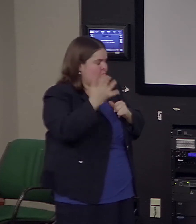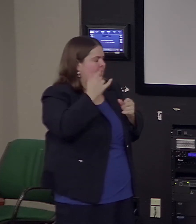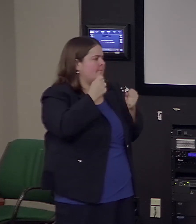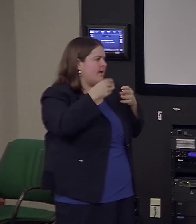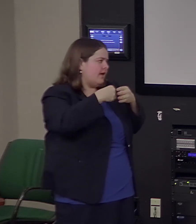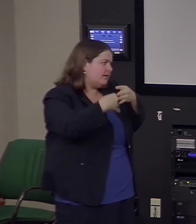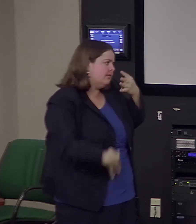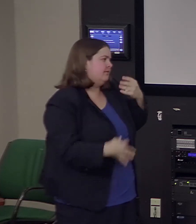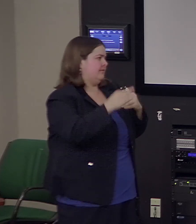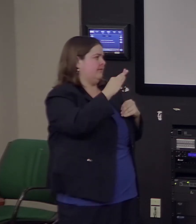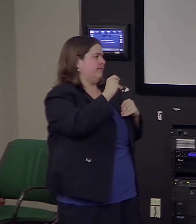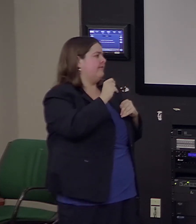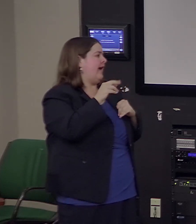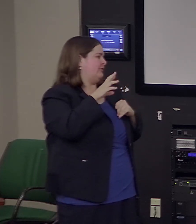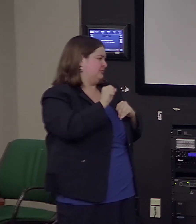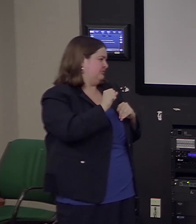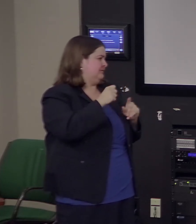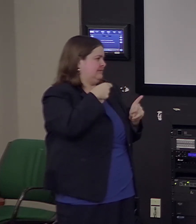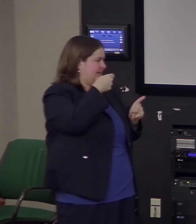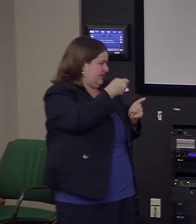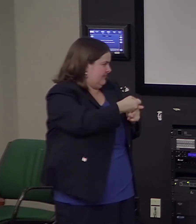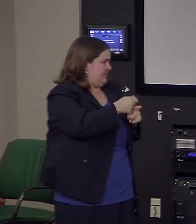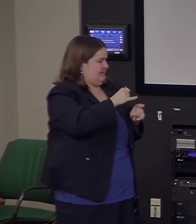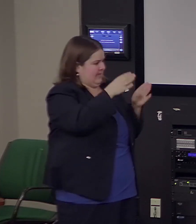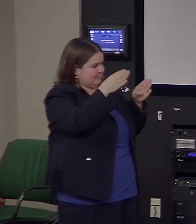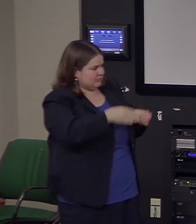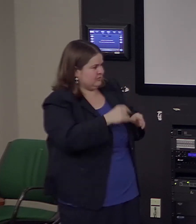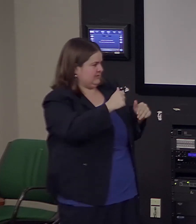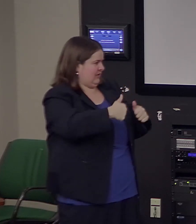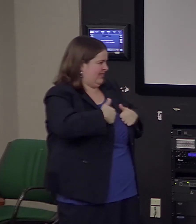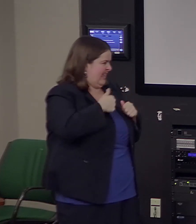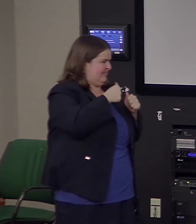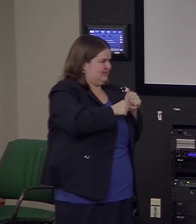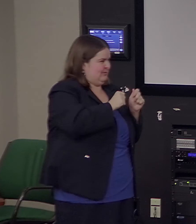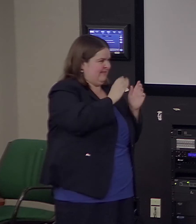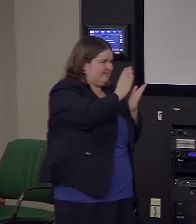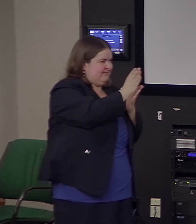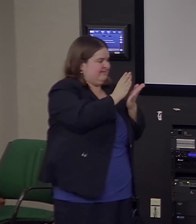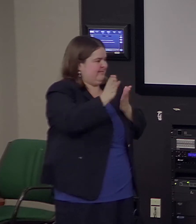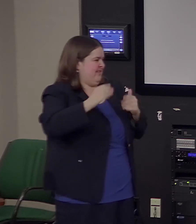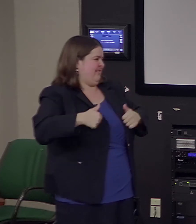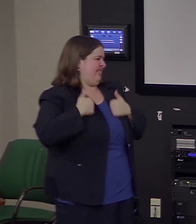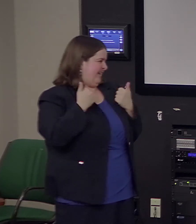that go into the trajectories of their, to individual children and their response